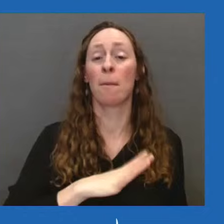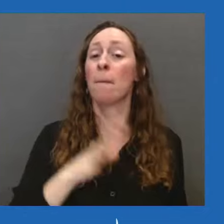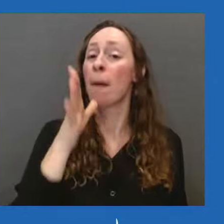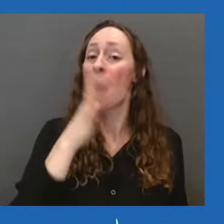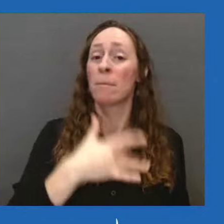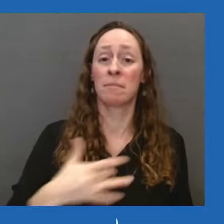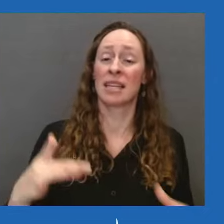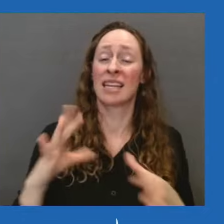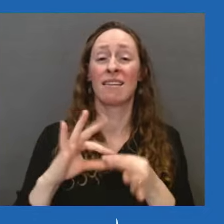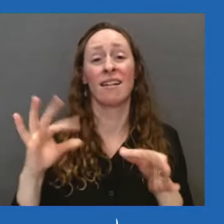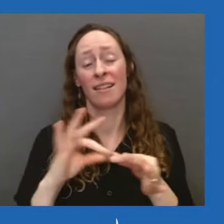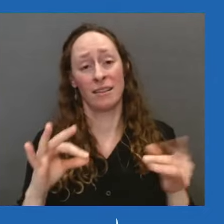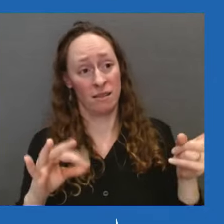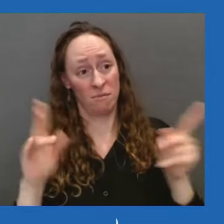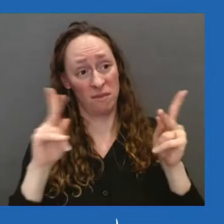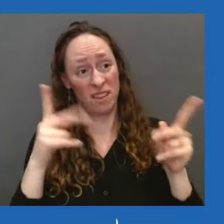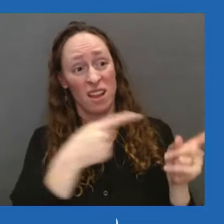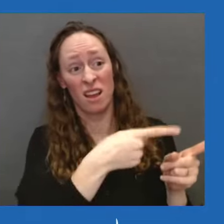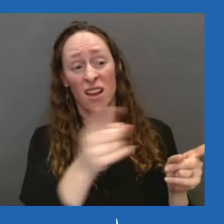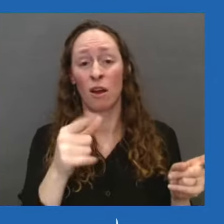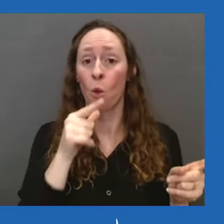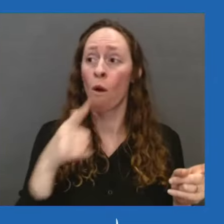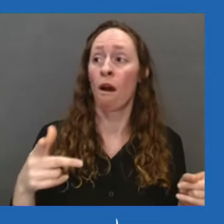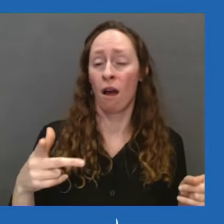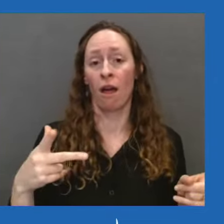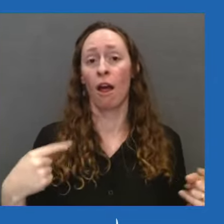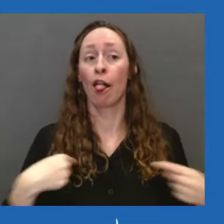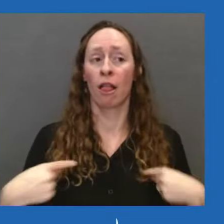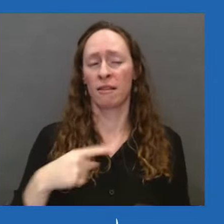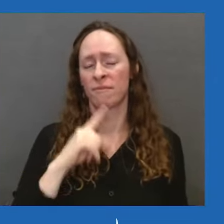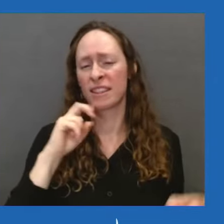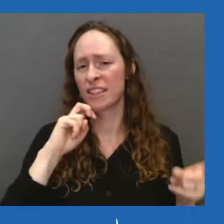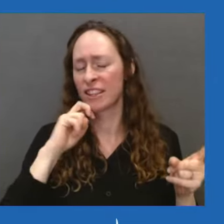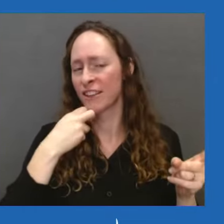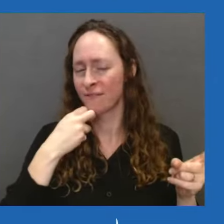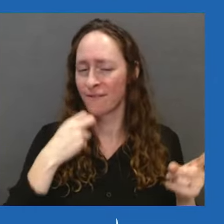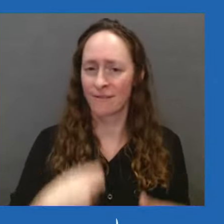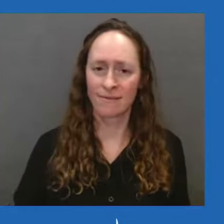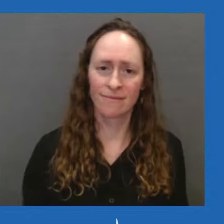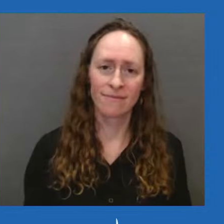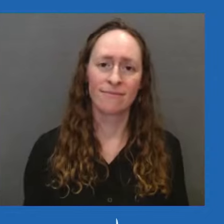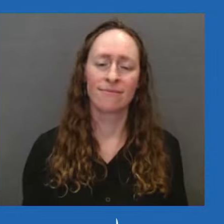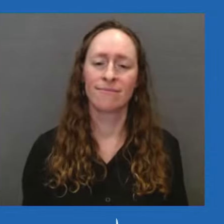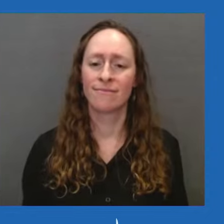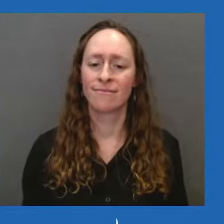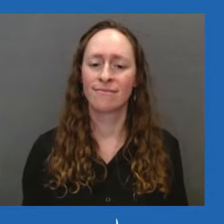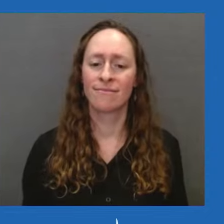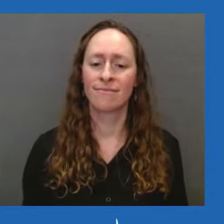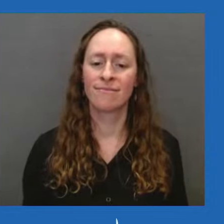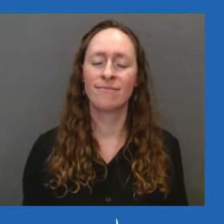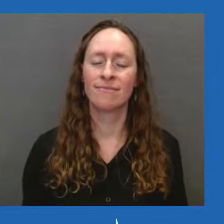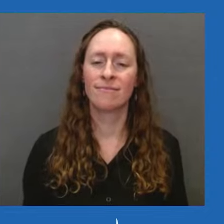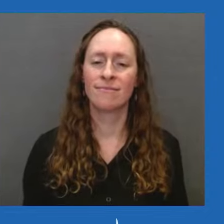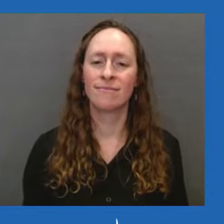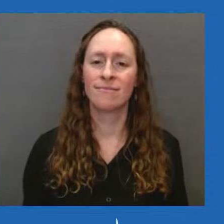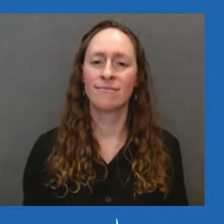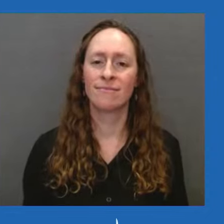of the Affordable Care Act. Over 40 million Americans today get their health insurance through the Affordable Care Act.